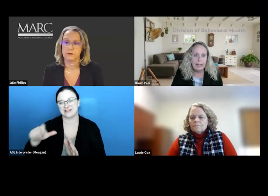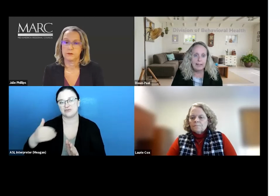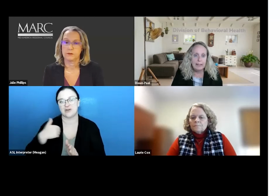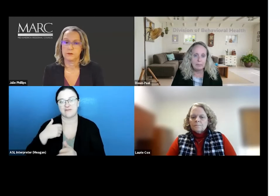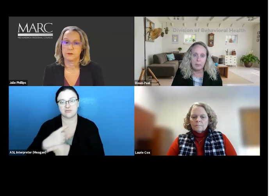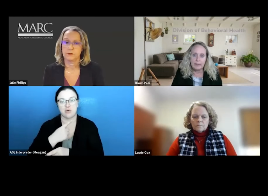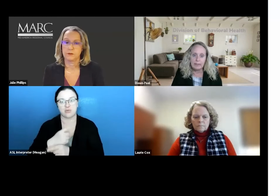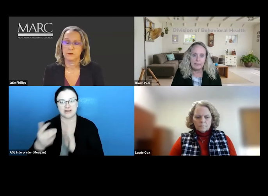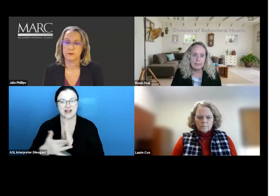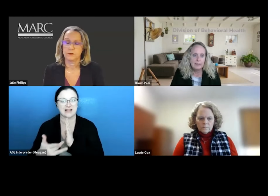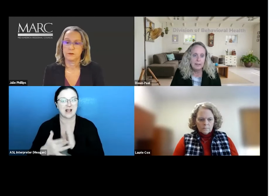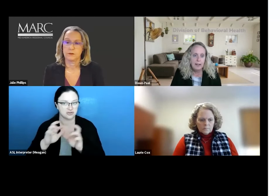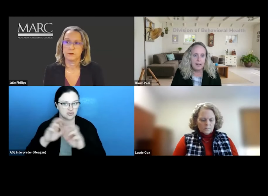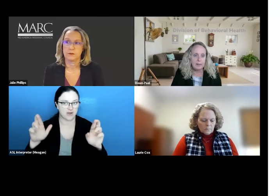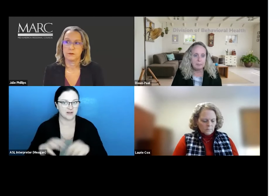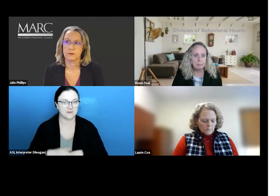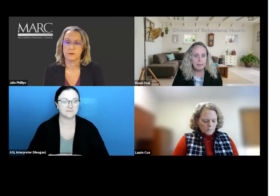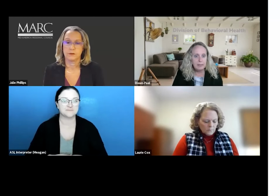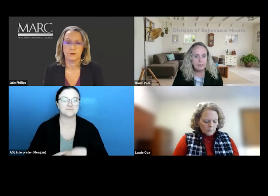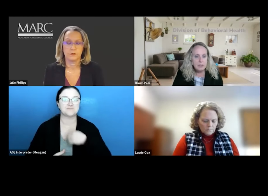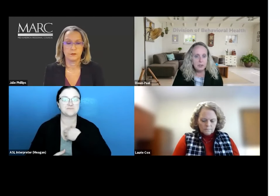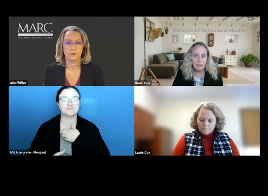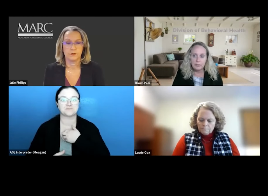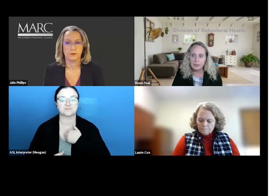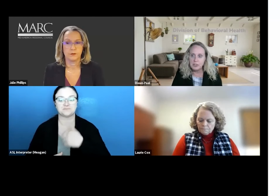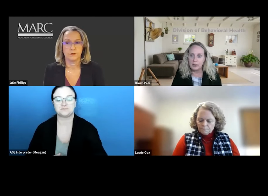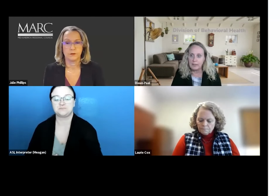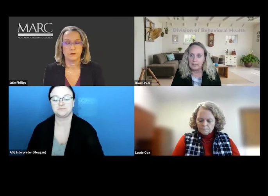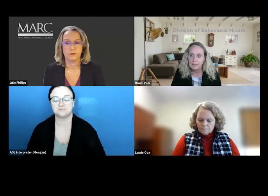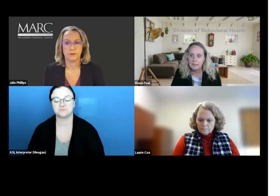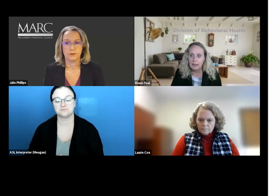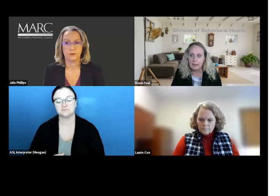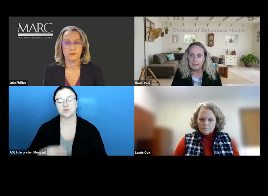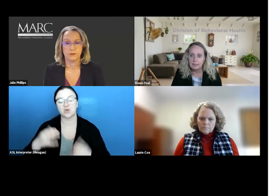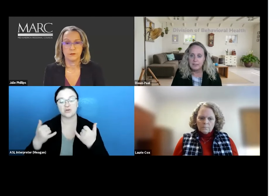So, I am going to turn it over to our facilitators